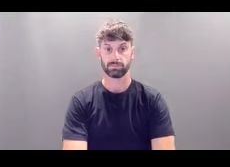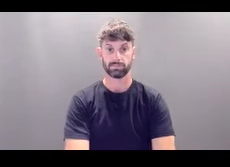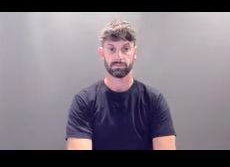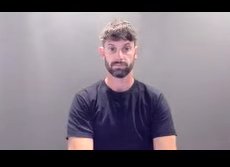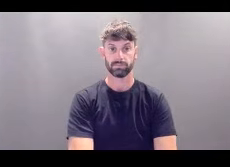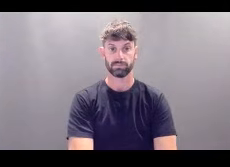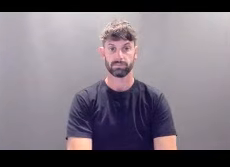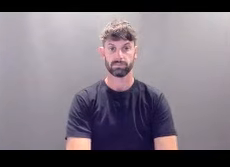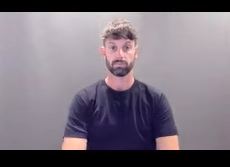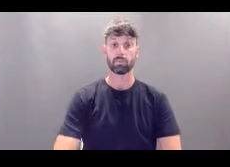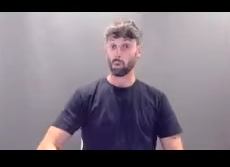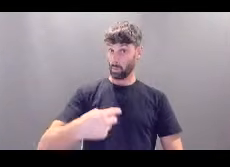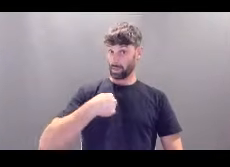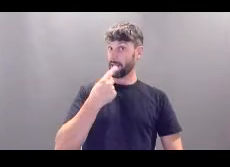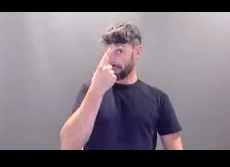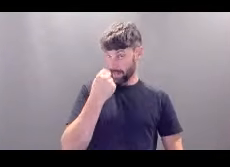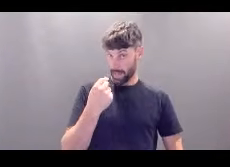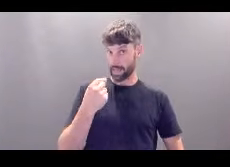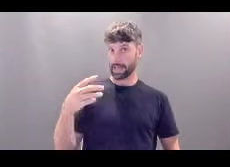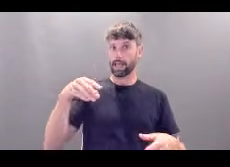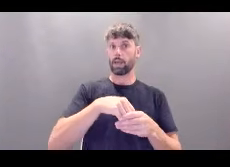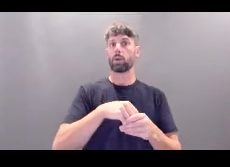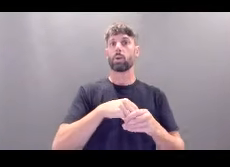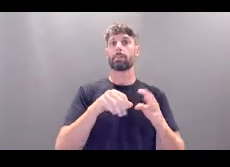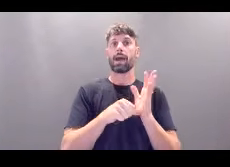items in a participant's Capital AT budget.